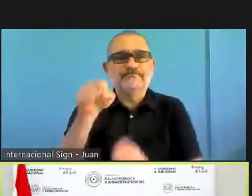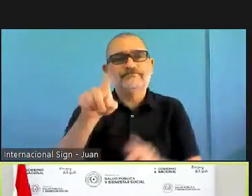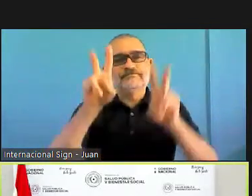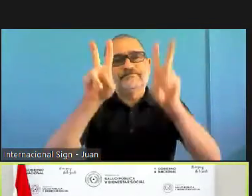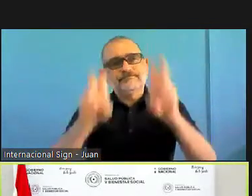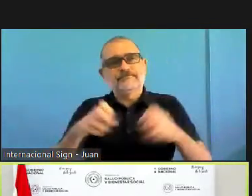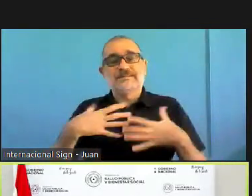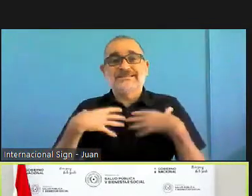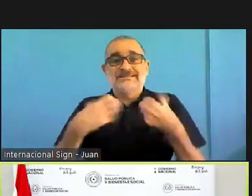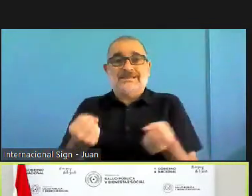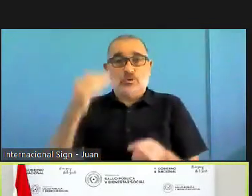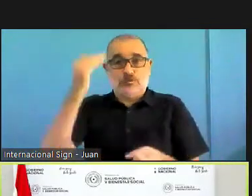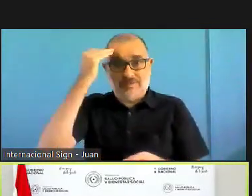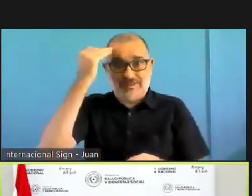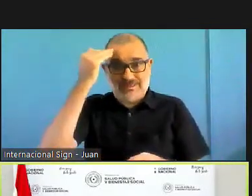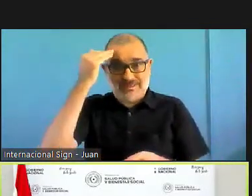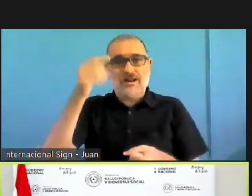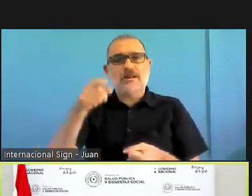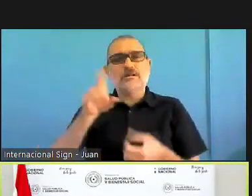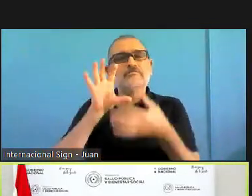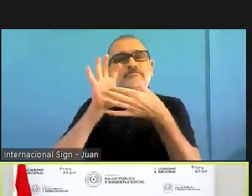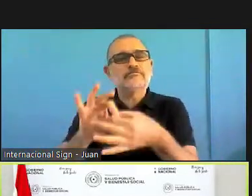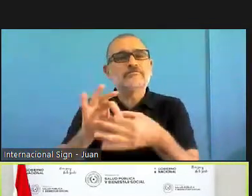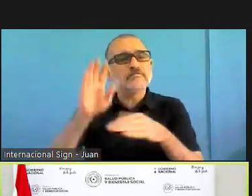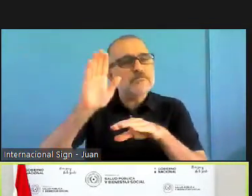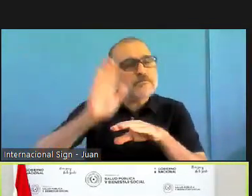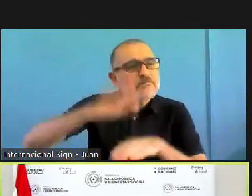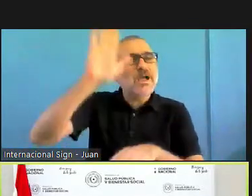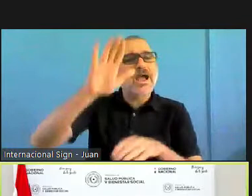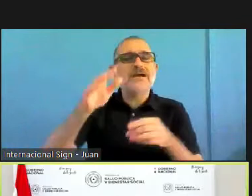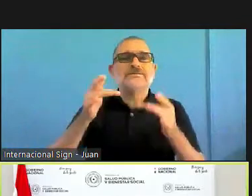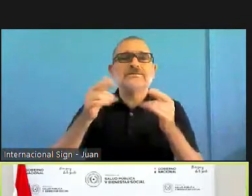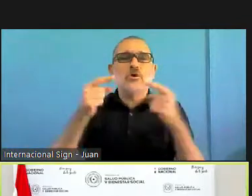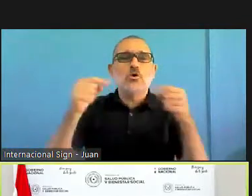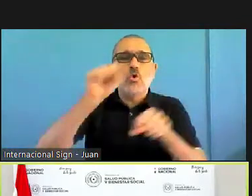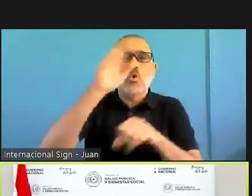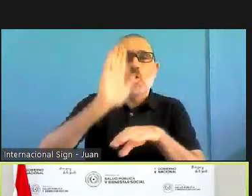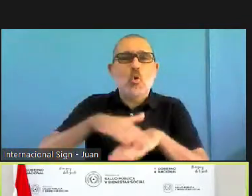health in the time of COVID. So we need to disconnect.